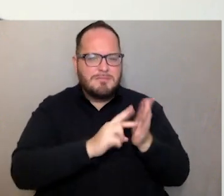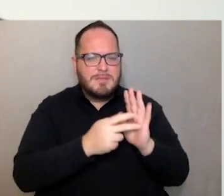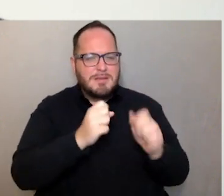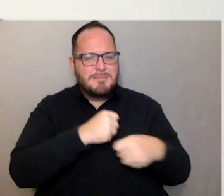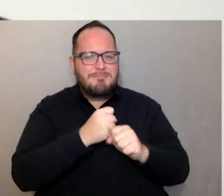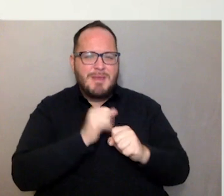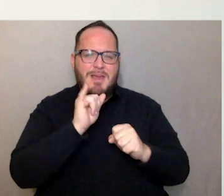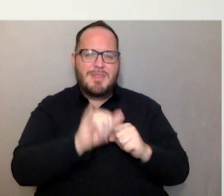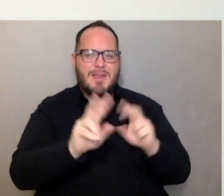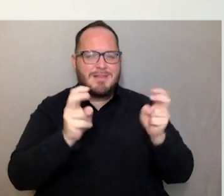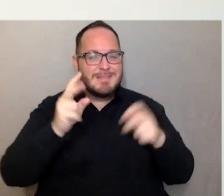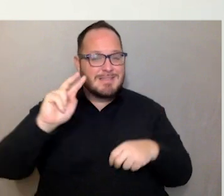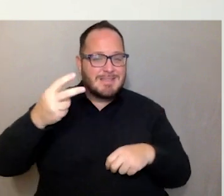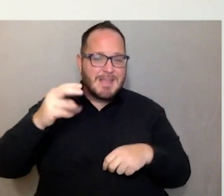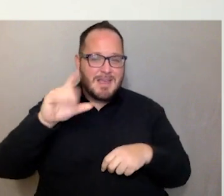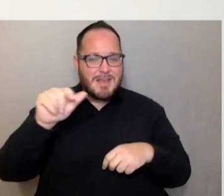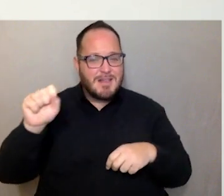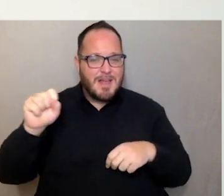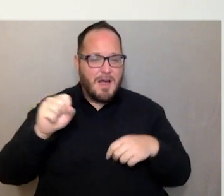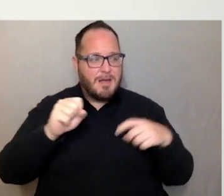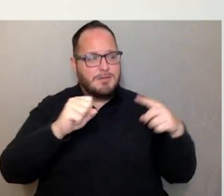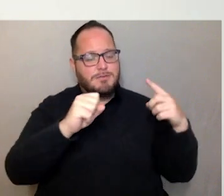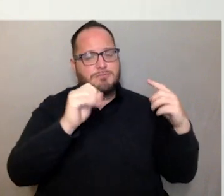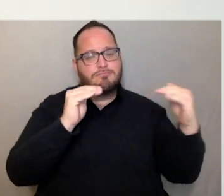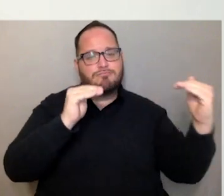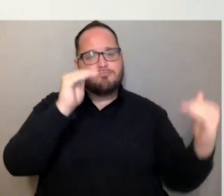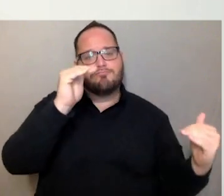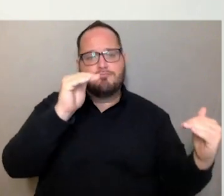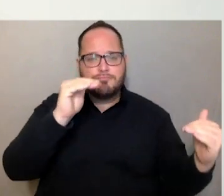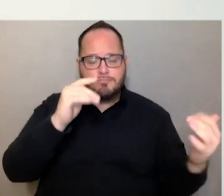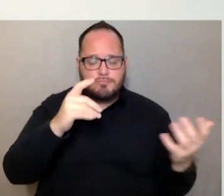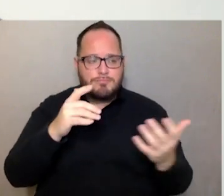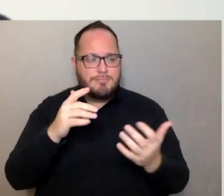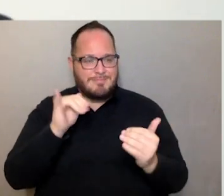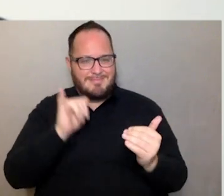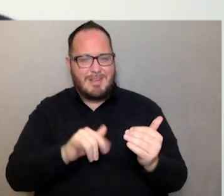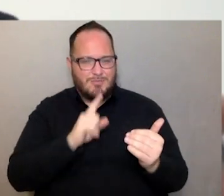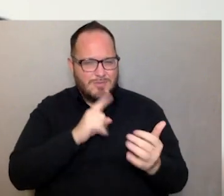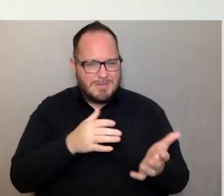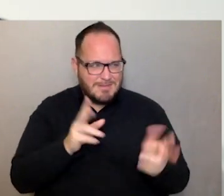WRONG, OR MORALLY WRONG, BUT IT GOES AGAINST OUR COLLECTIVE PROSPERITY. OUR COMMUNITY IS A VERY -- IT'S